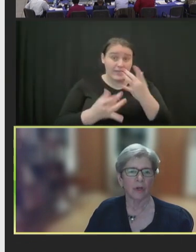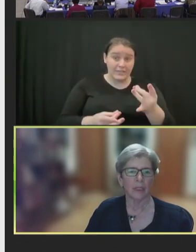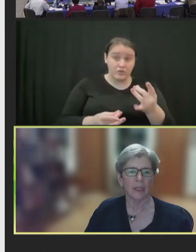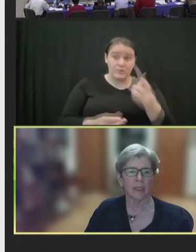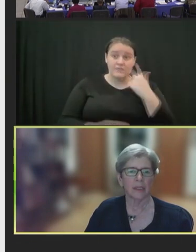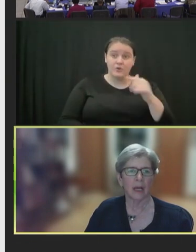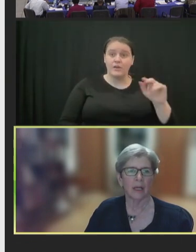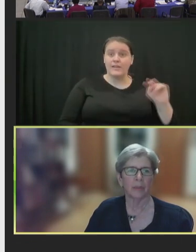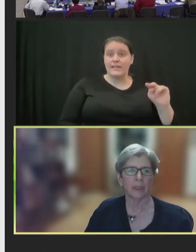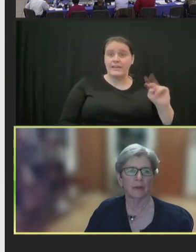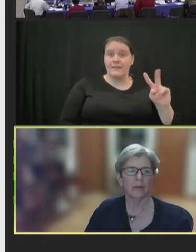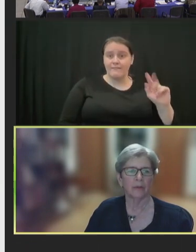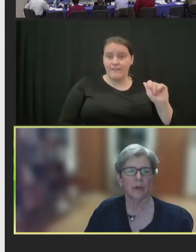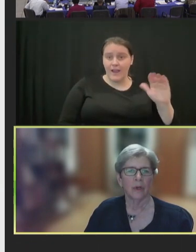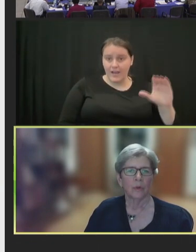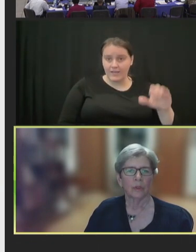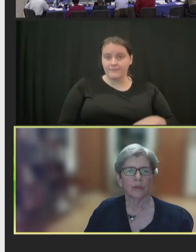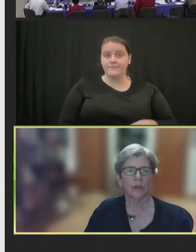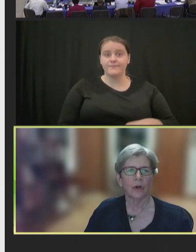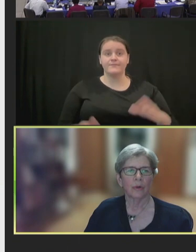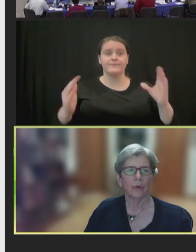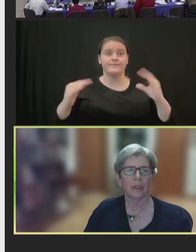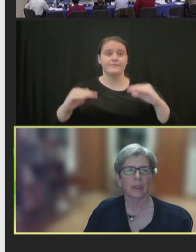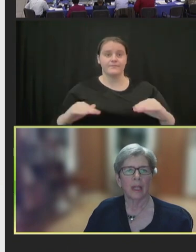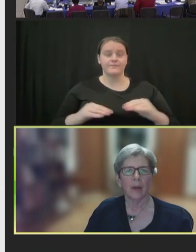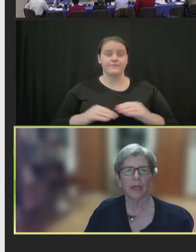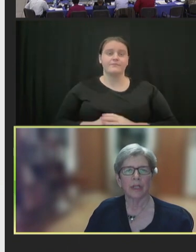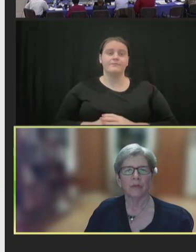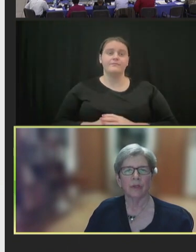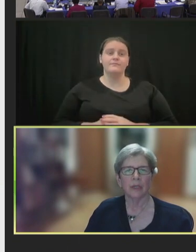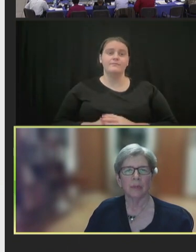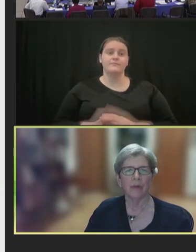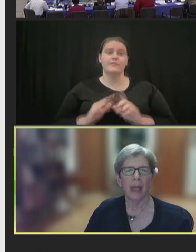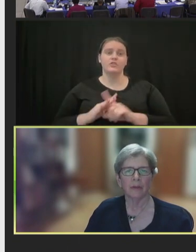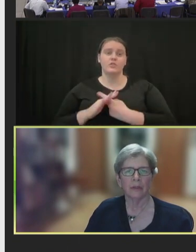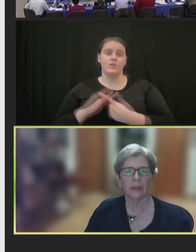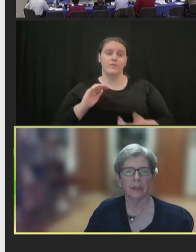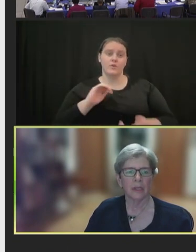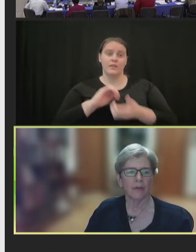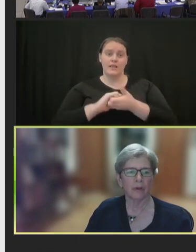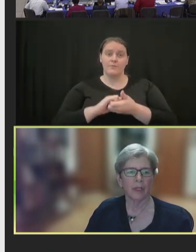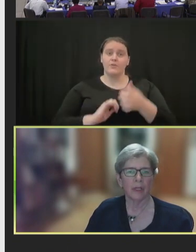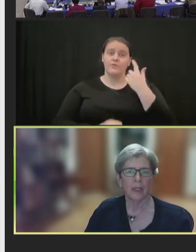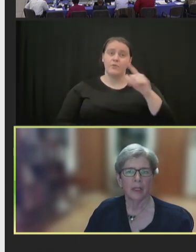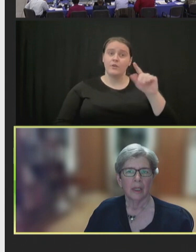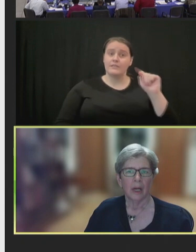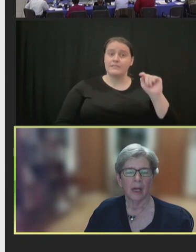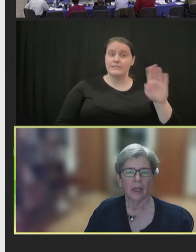on the next slide, please, we'll start with the Collaboration for TB Vaccine Discovery.